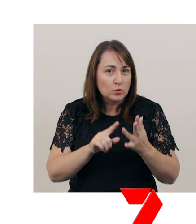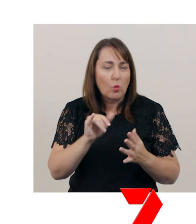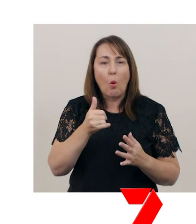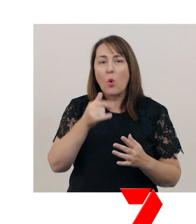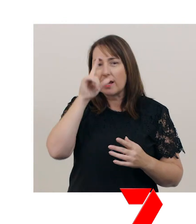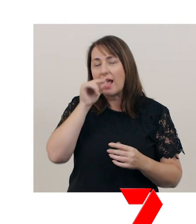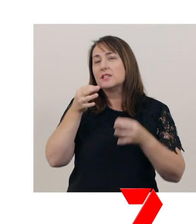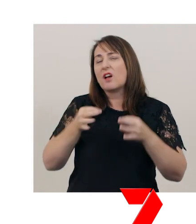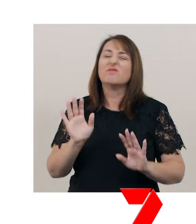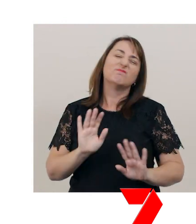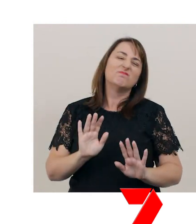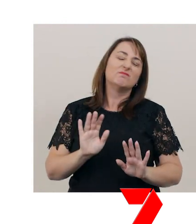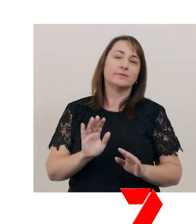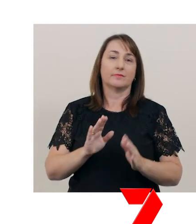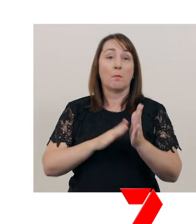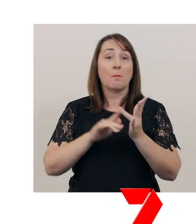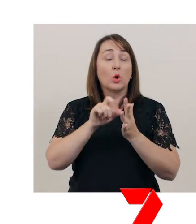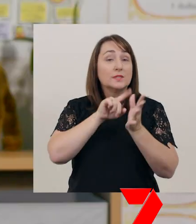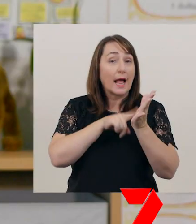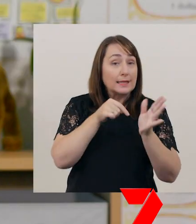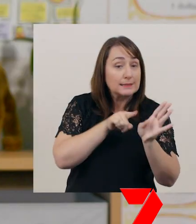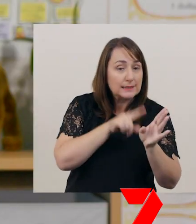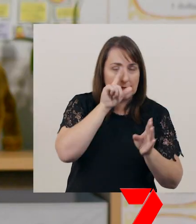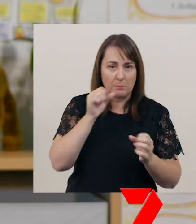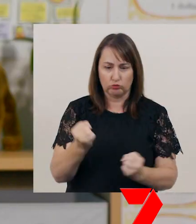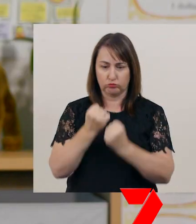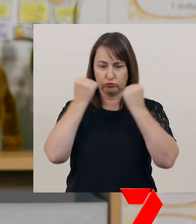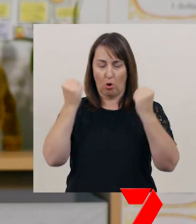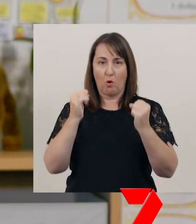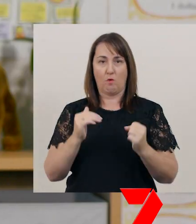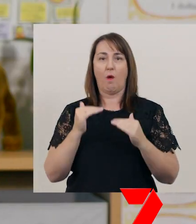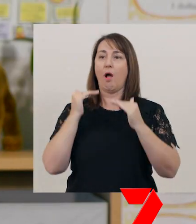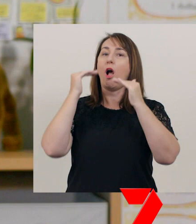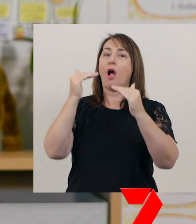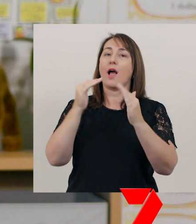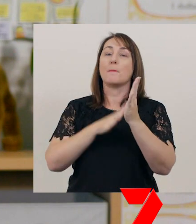Modality can go from high to low. A phrase with high modality is certain and strong.